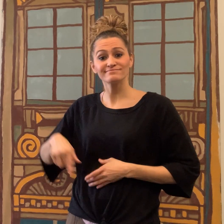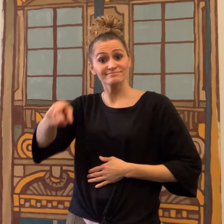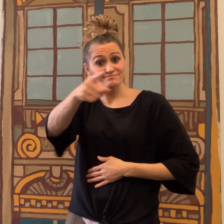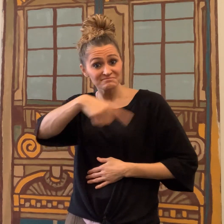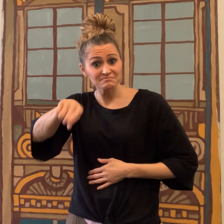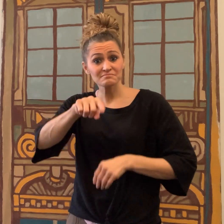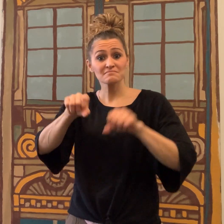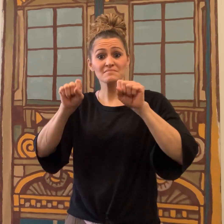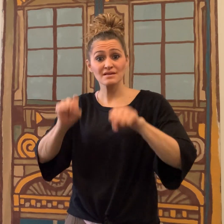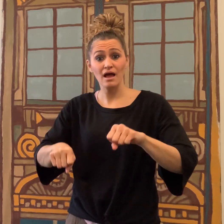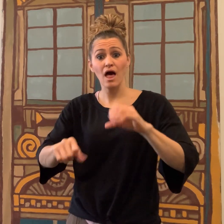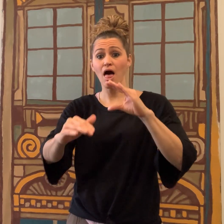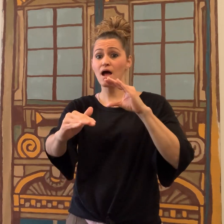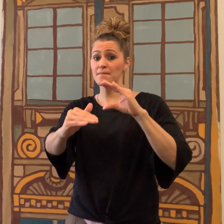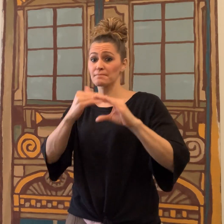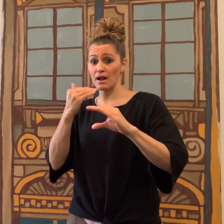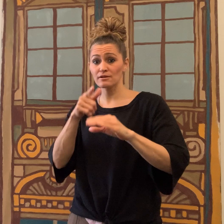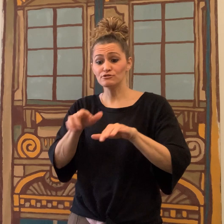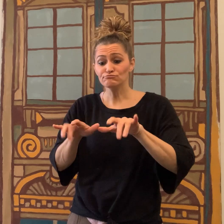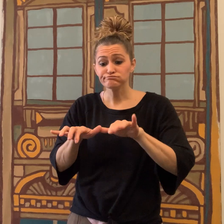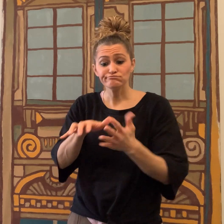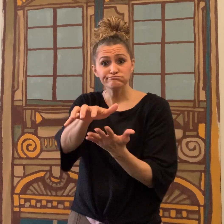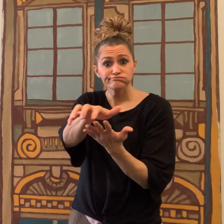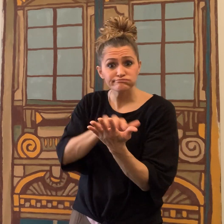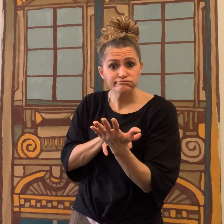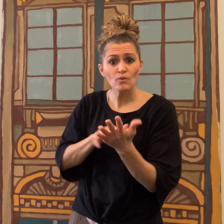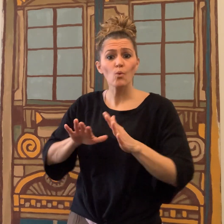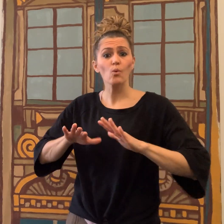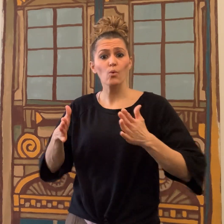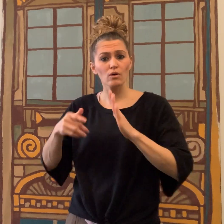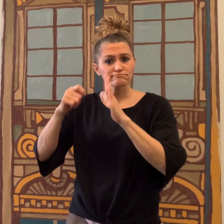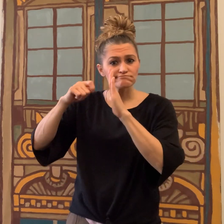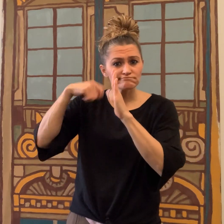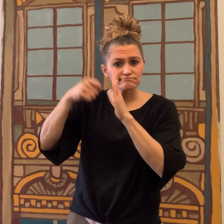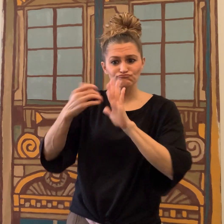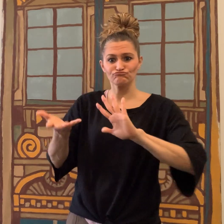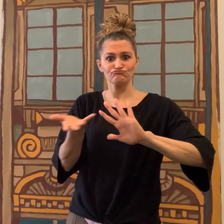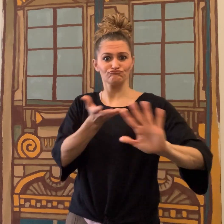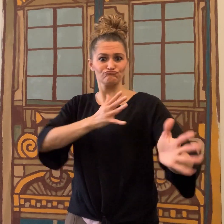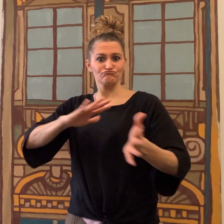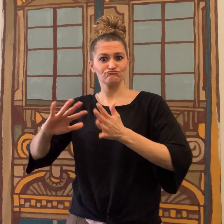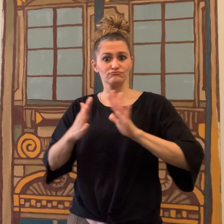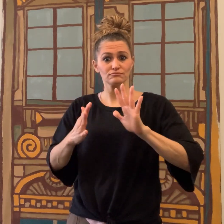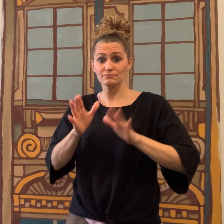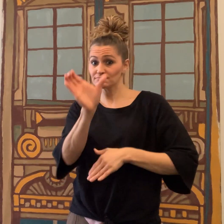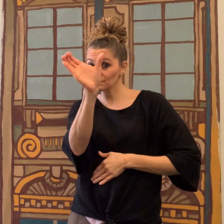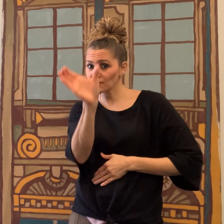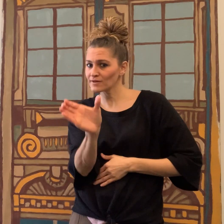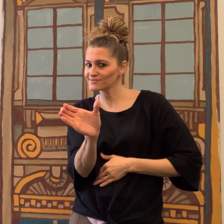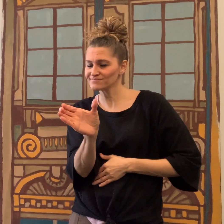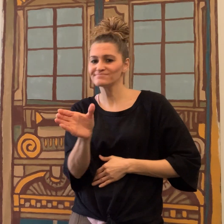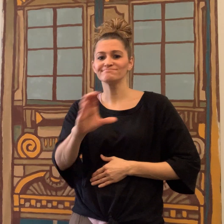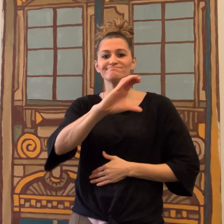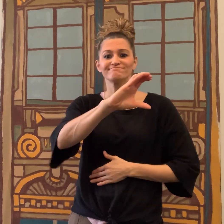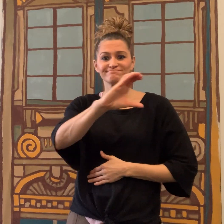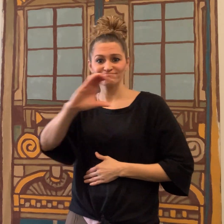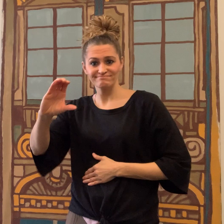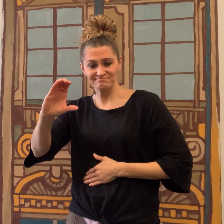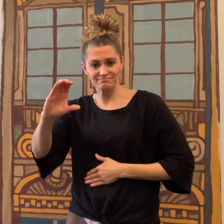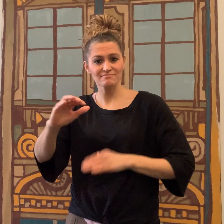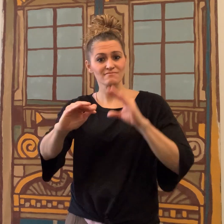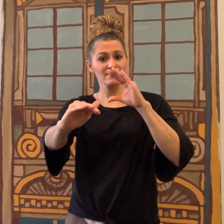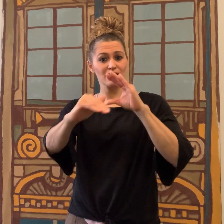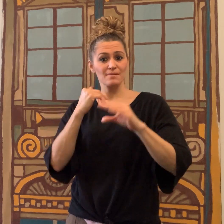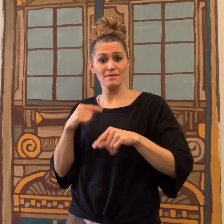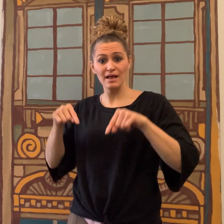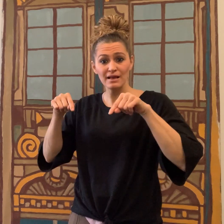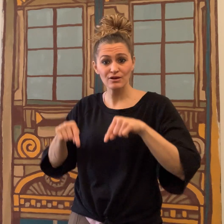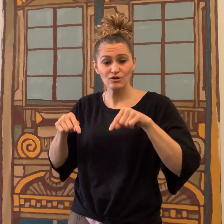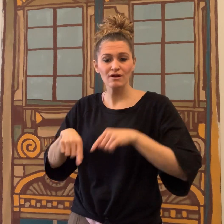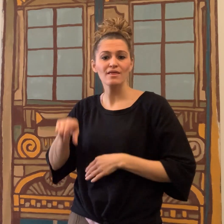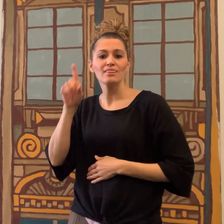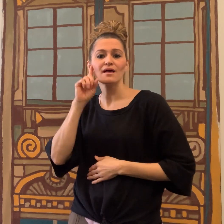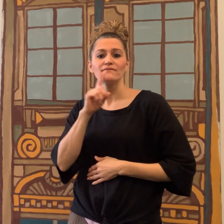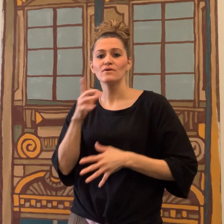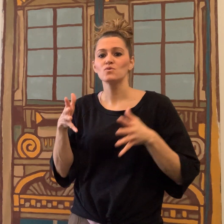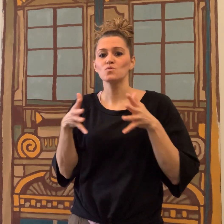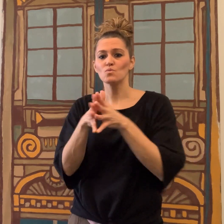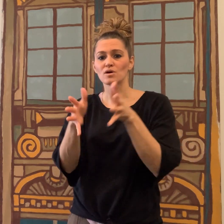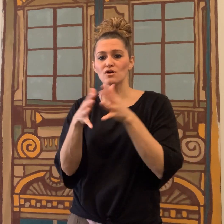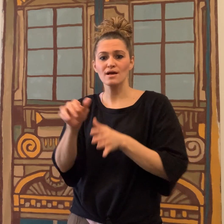You can email your text or video comments in landscape format